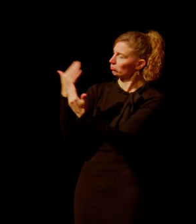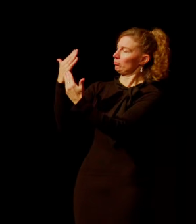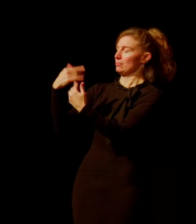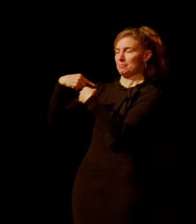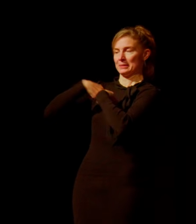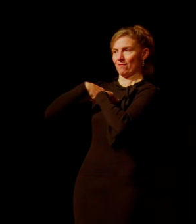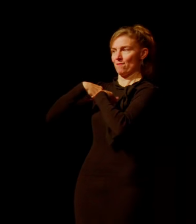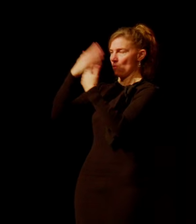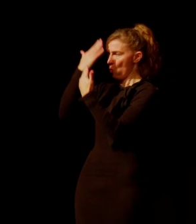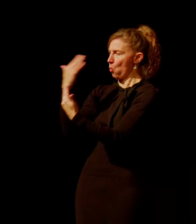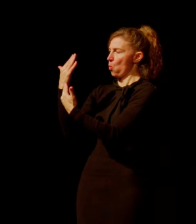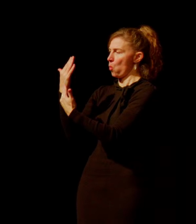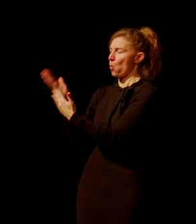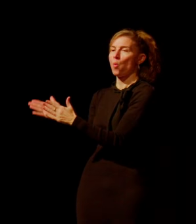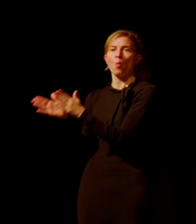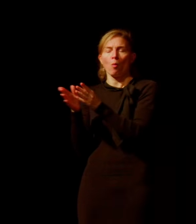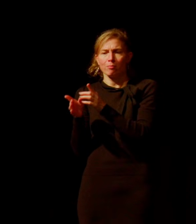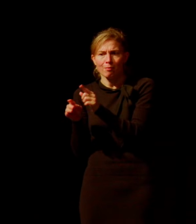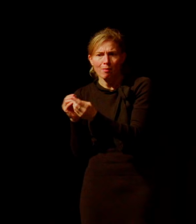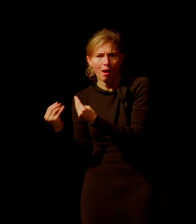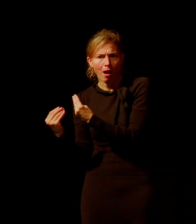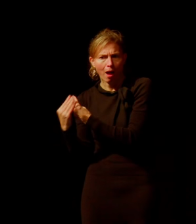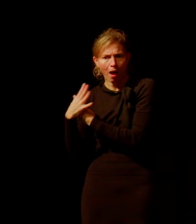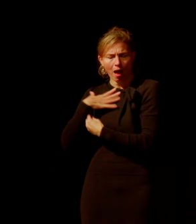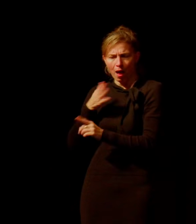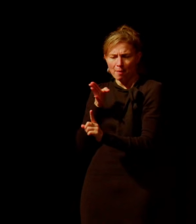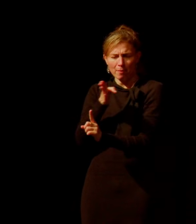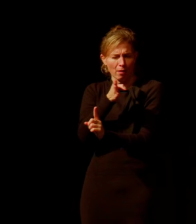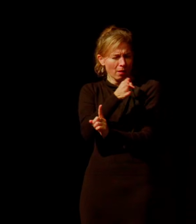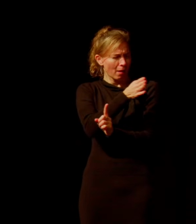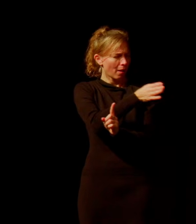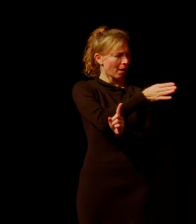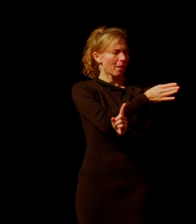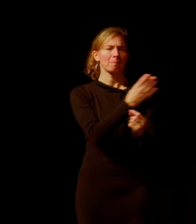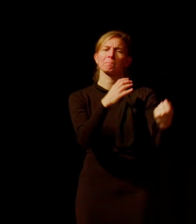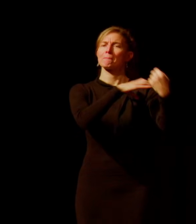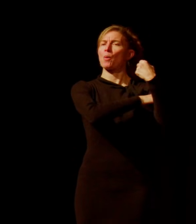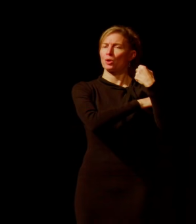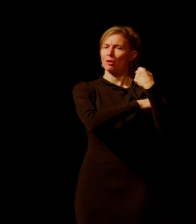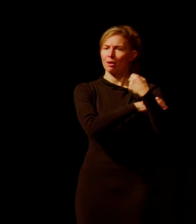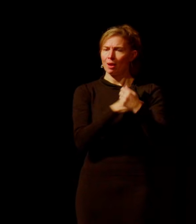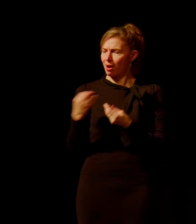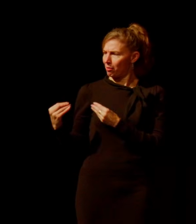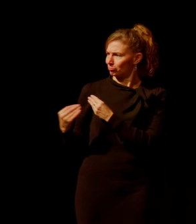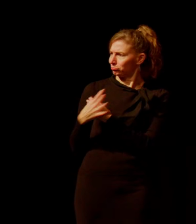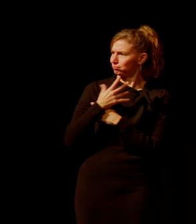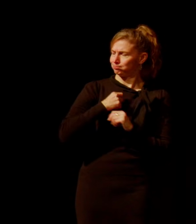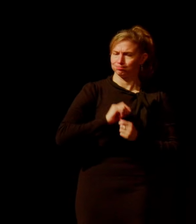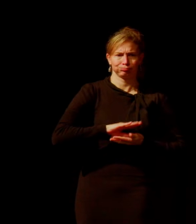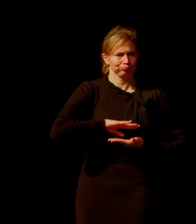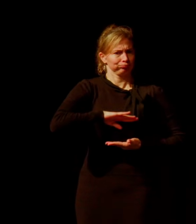to claiming my power everywhere. My story isn't unique. In my daily work,